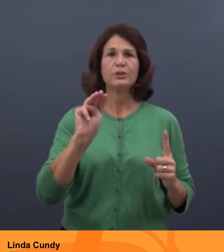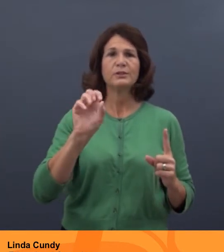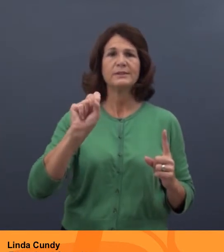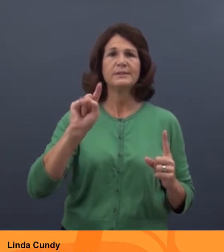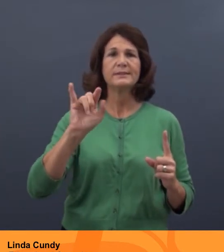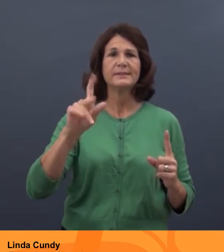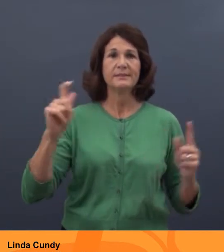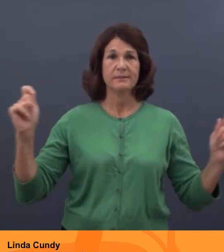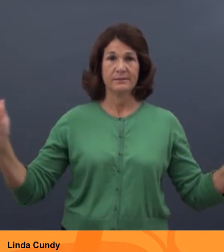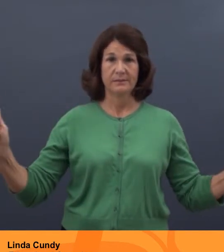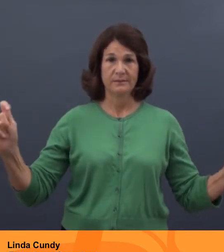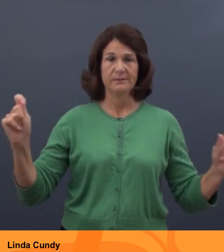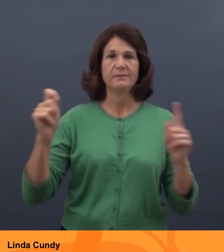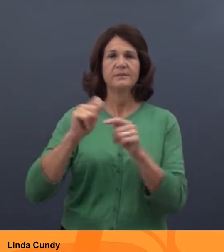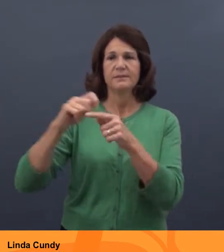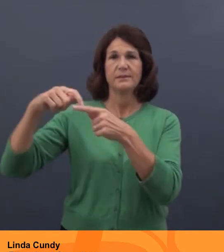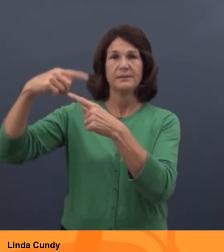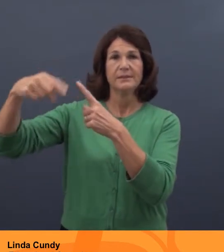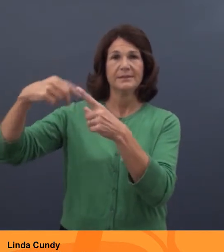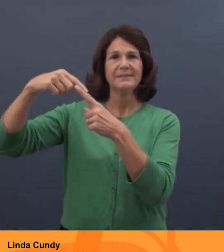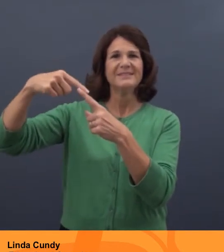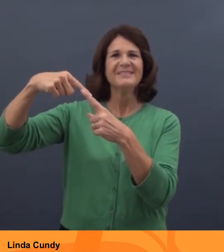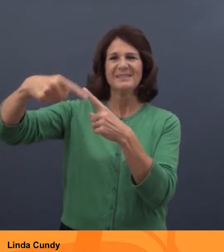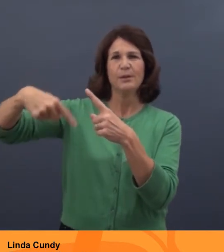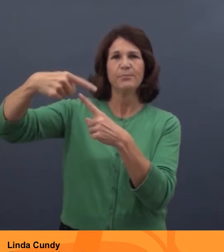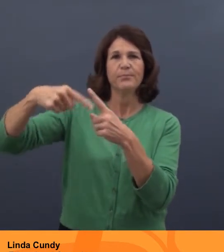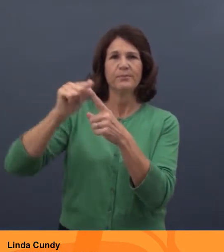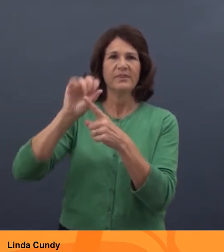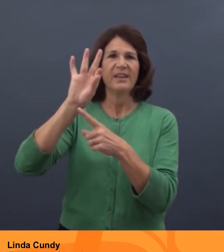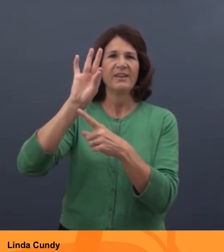attached the microphone to a metre stick with tape.